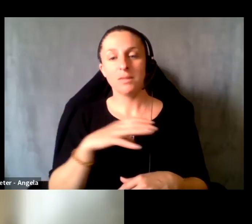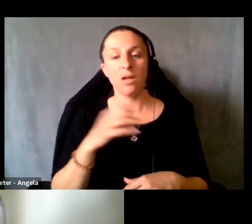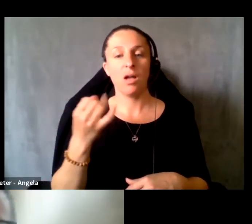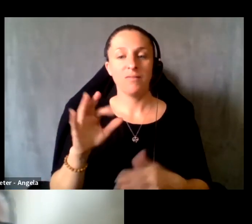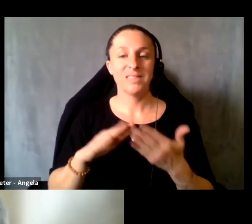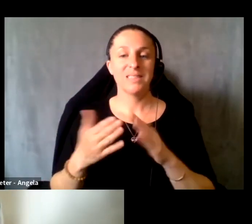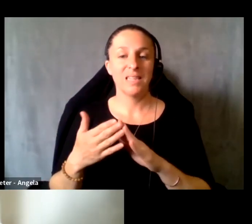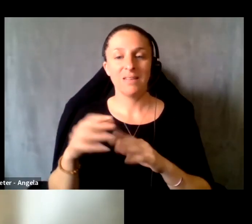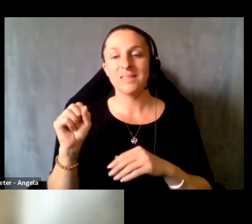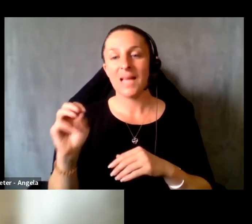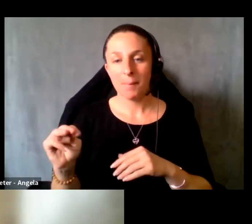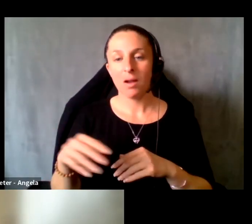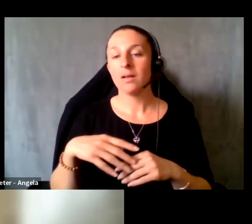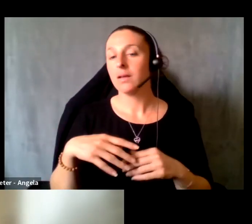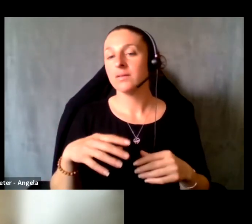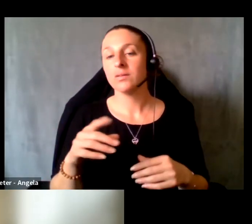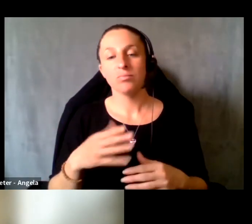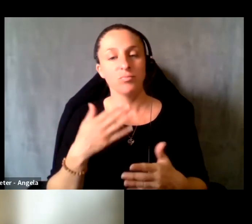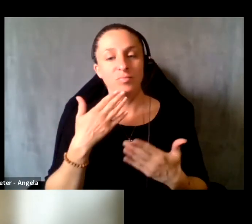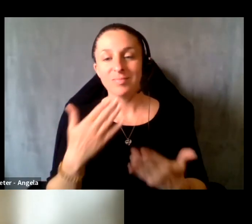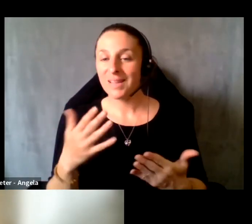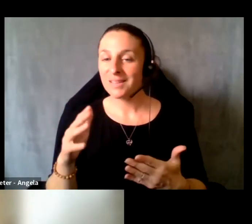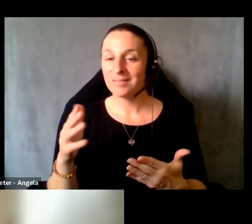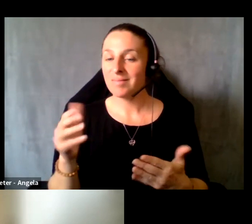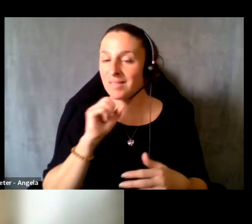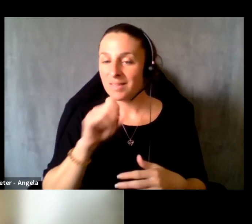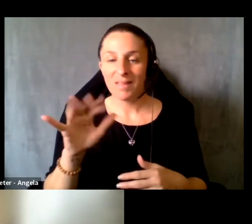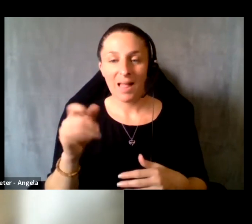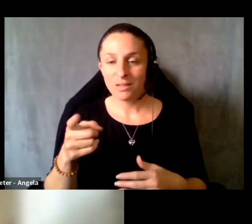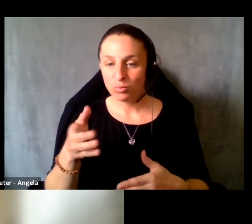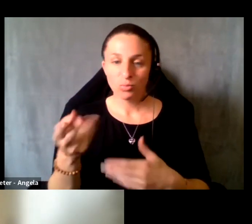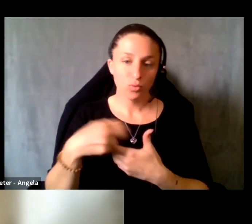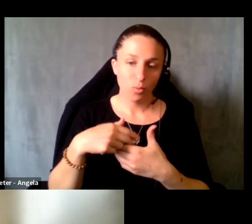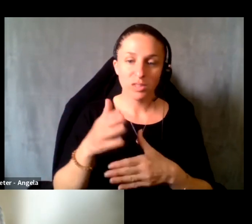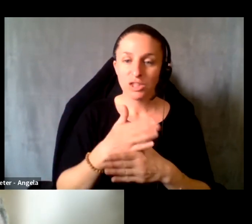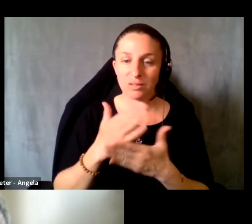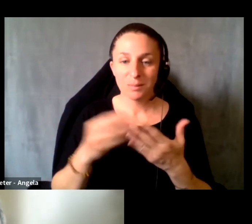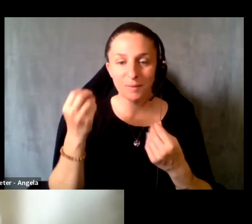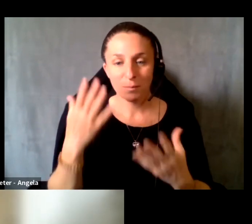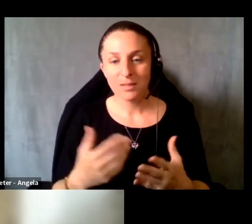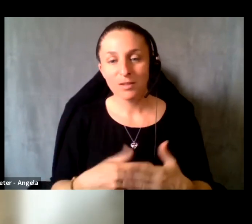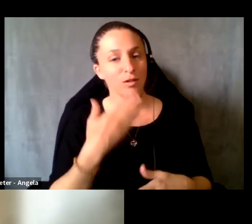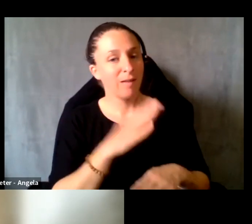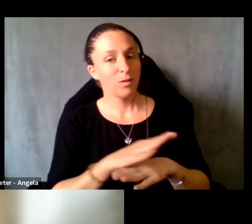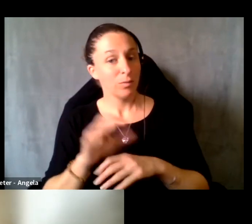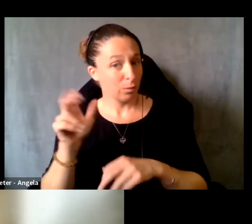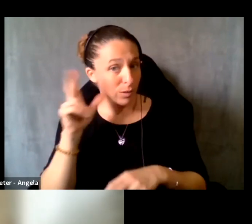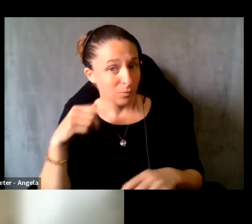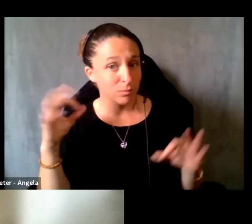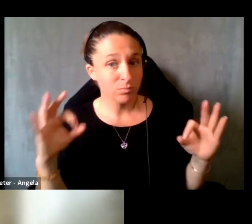I'd love to have, Alex, you join and share some information. Good afternoon, can you